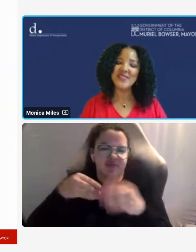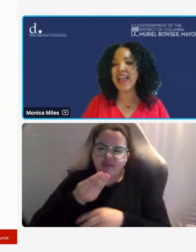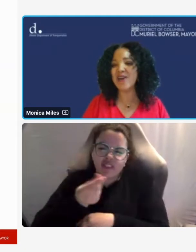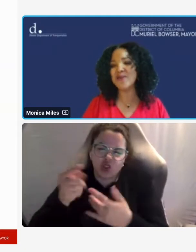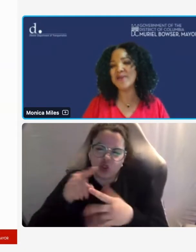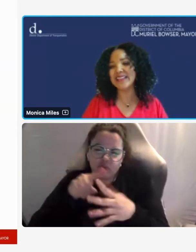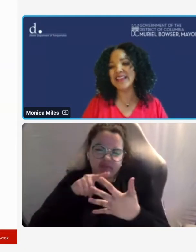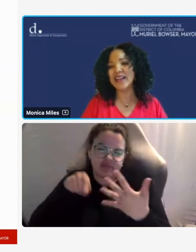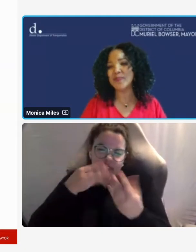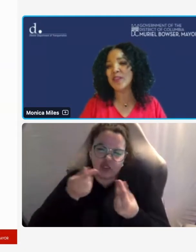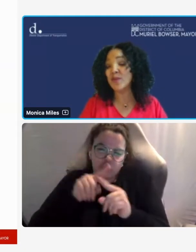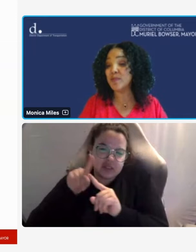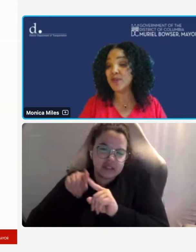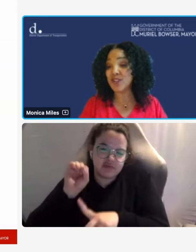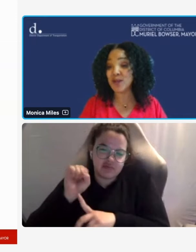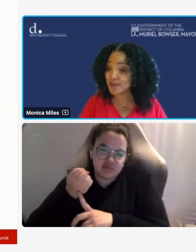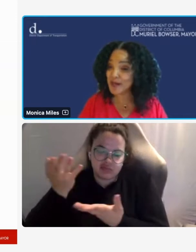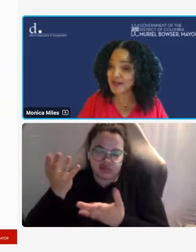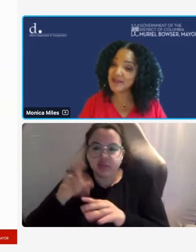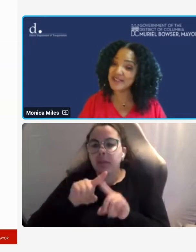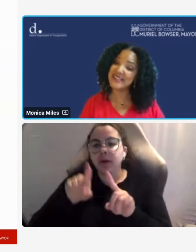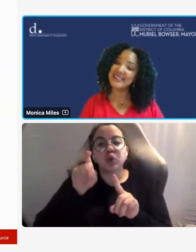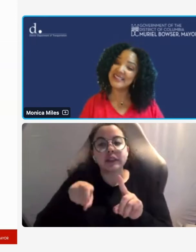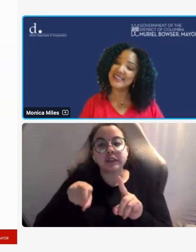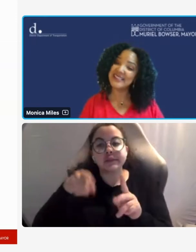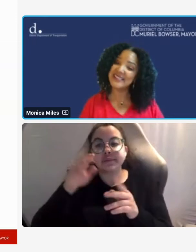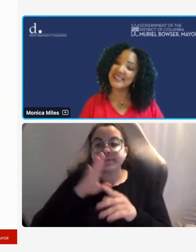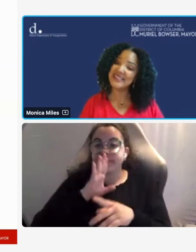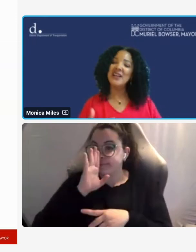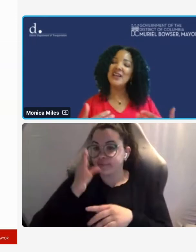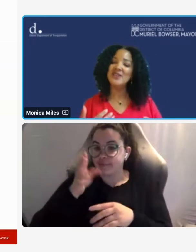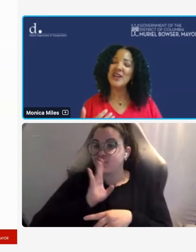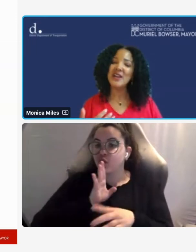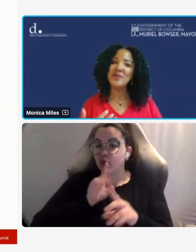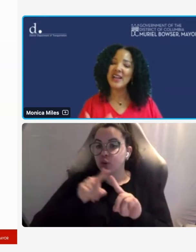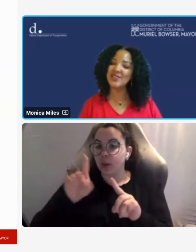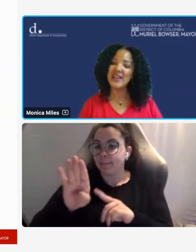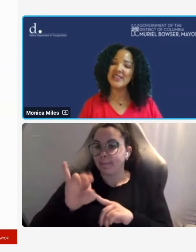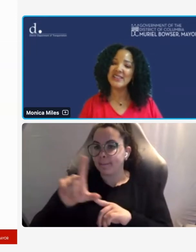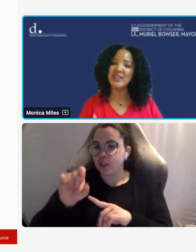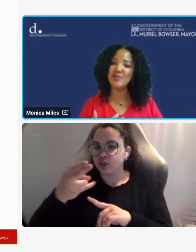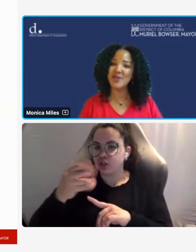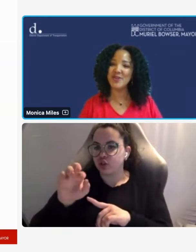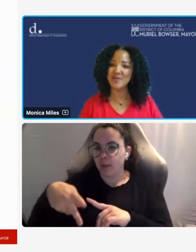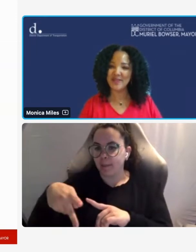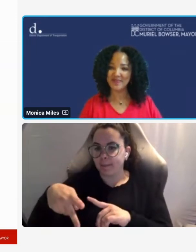work that out with um with bill sharps department which is the office of contracts and procurement